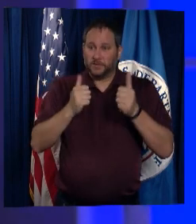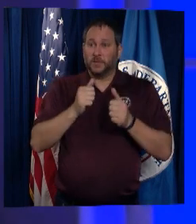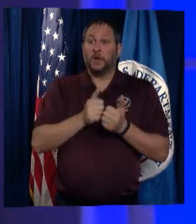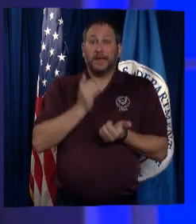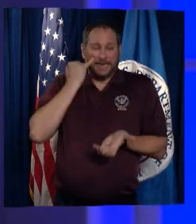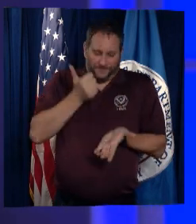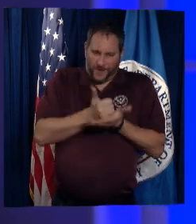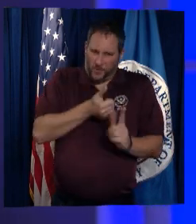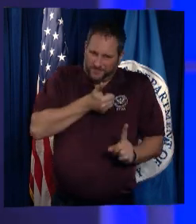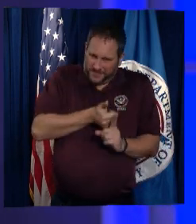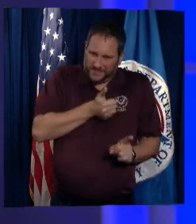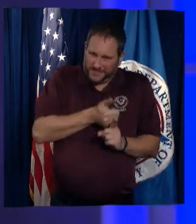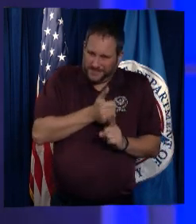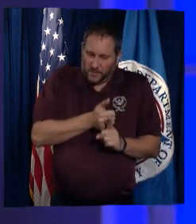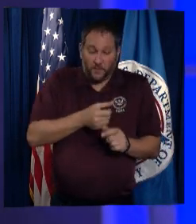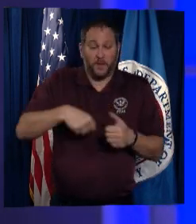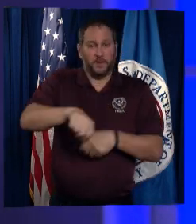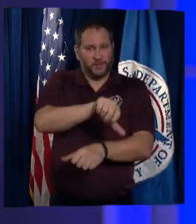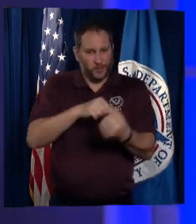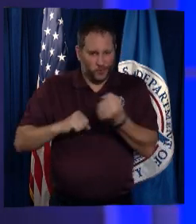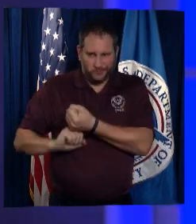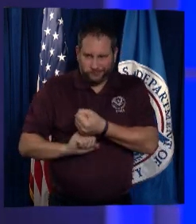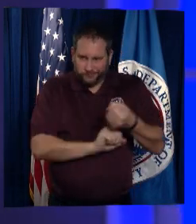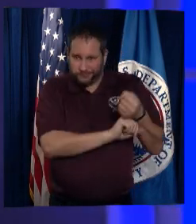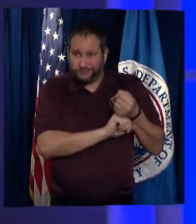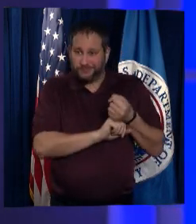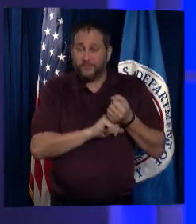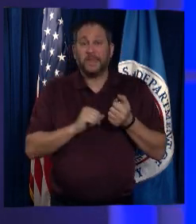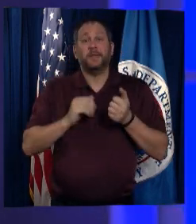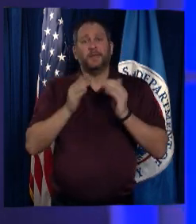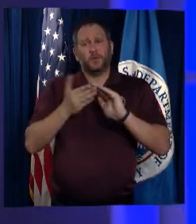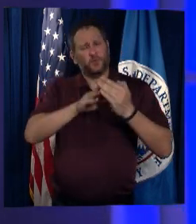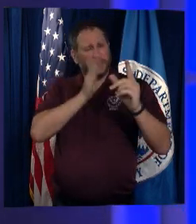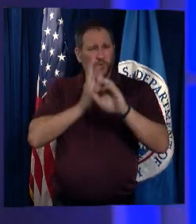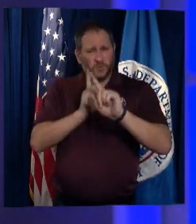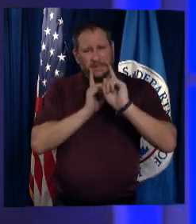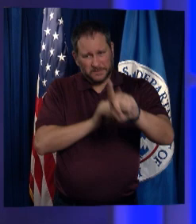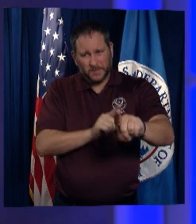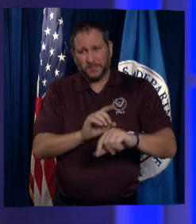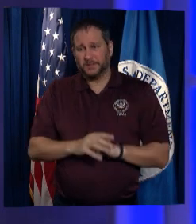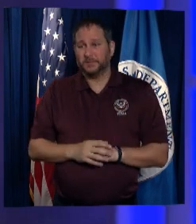have drawn, before imposing your own. You will see those constellations easier